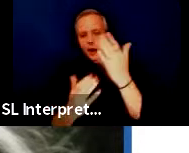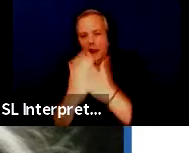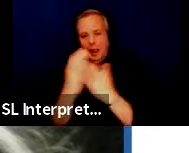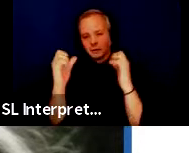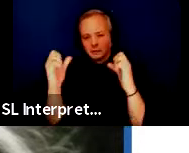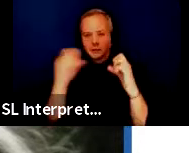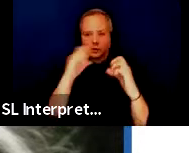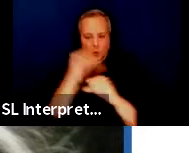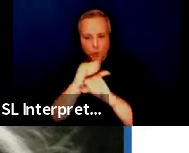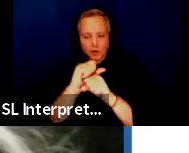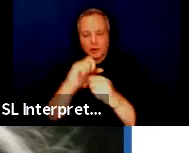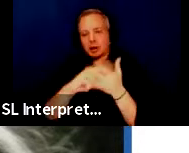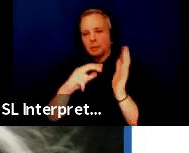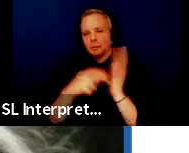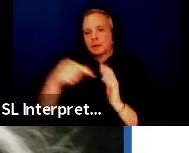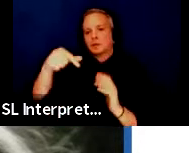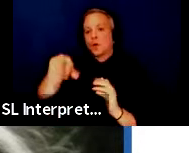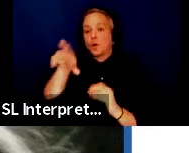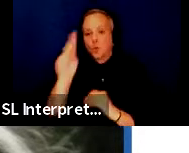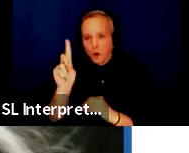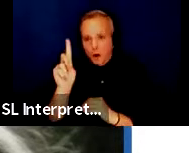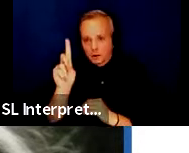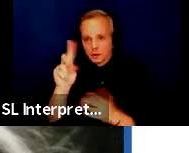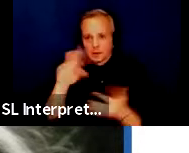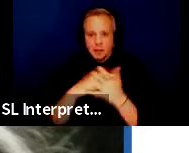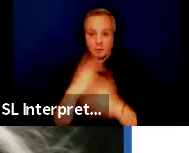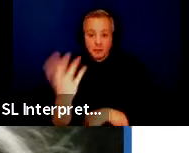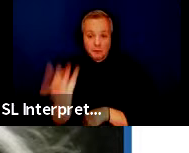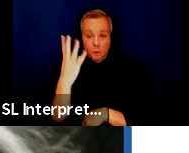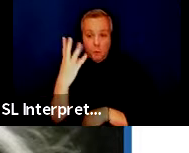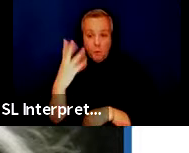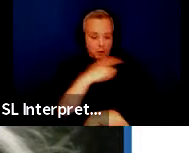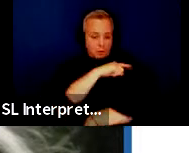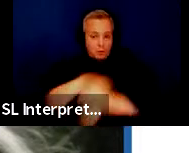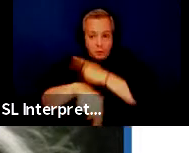LATIN, WHICH MEANS THAT FOUR LIMBS ARE AFFECTED, AND